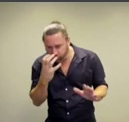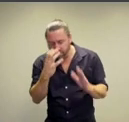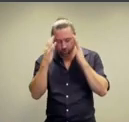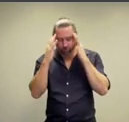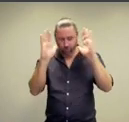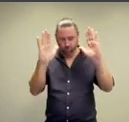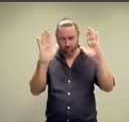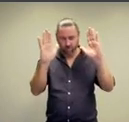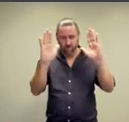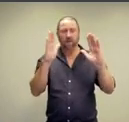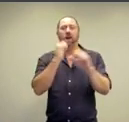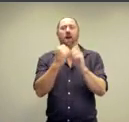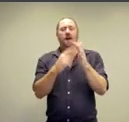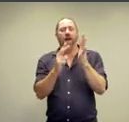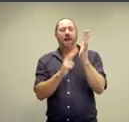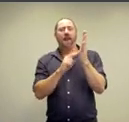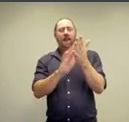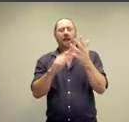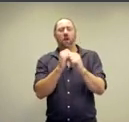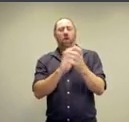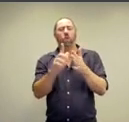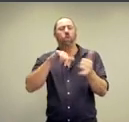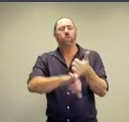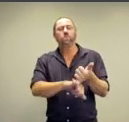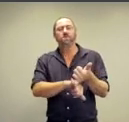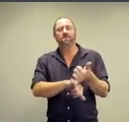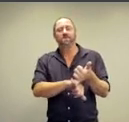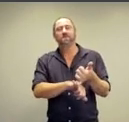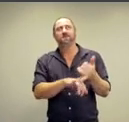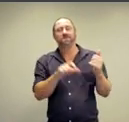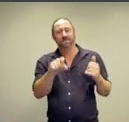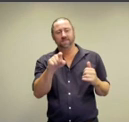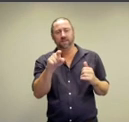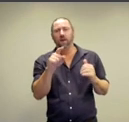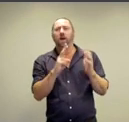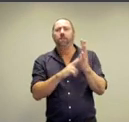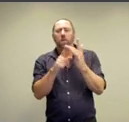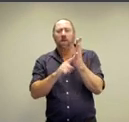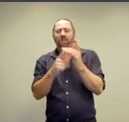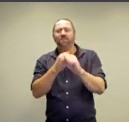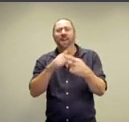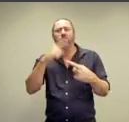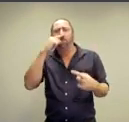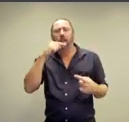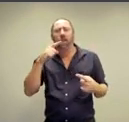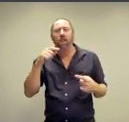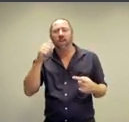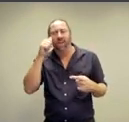sorry, okay I just had to, I just had to put Glenn Hughes in this PowerPoint because Glenn Hughes